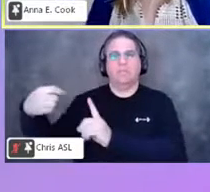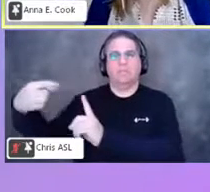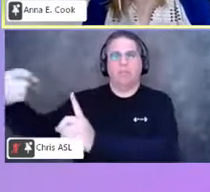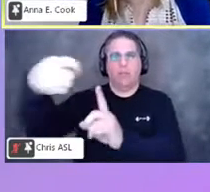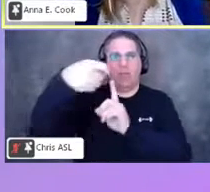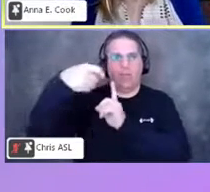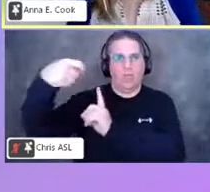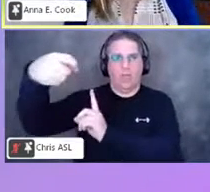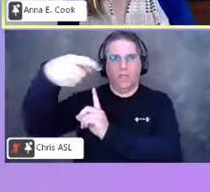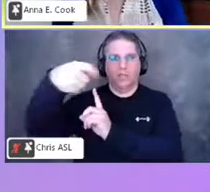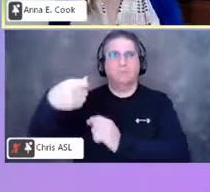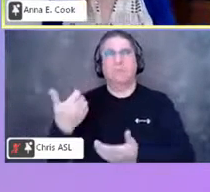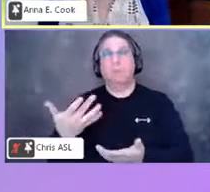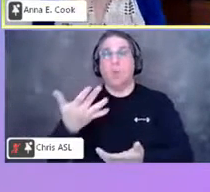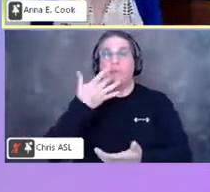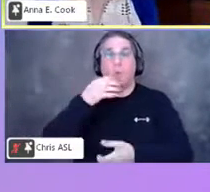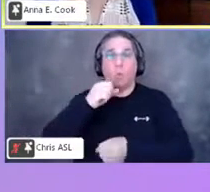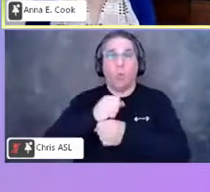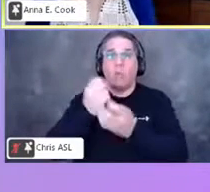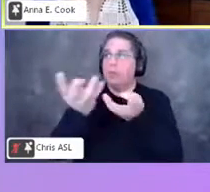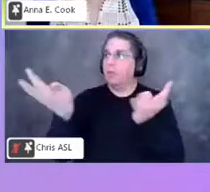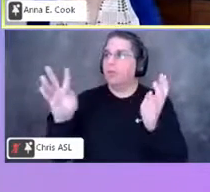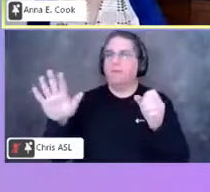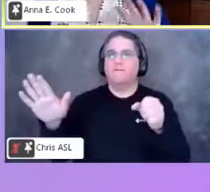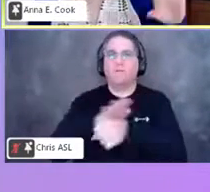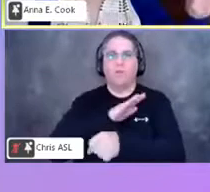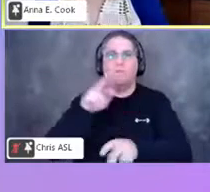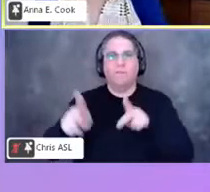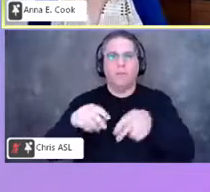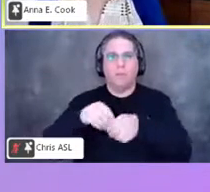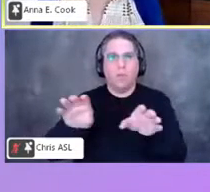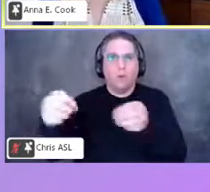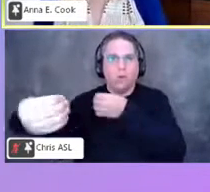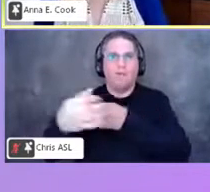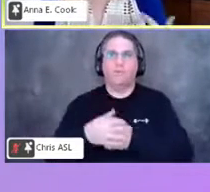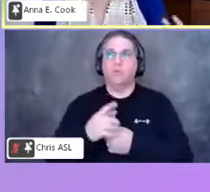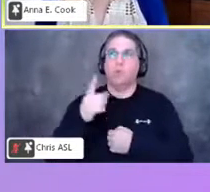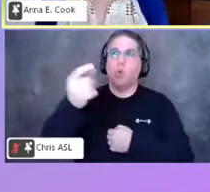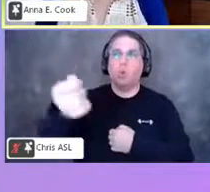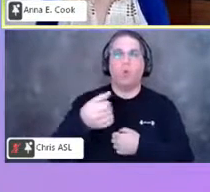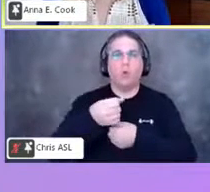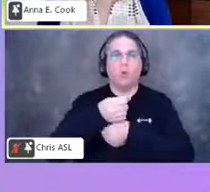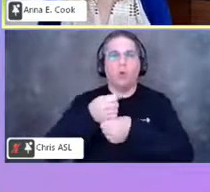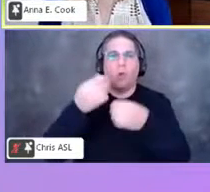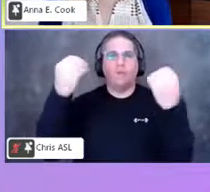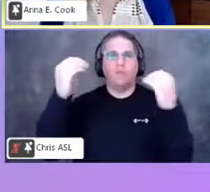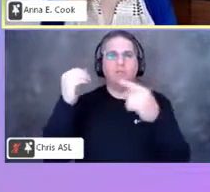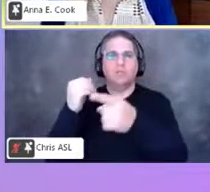busy office or at a cafe where they have other people around other sounds and other movements